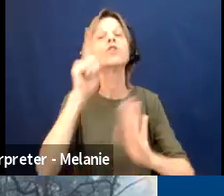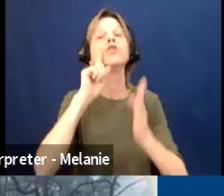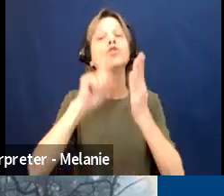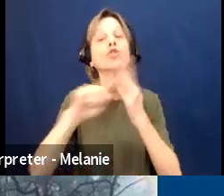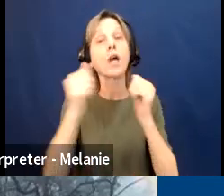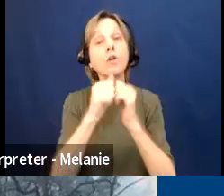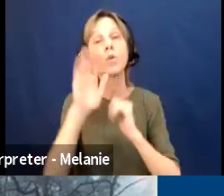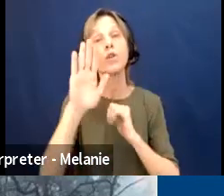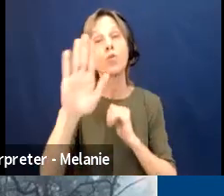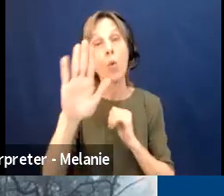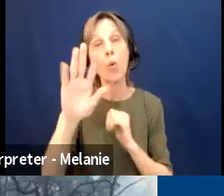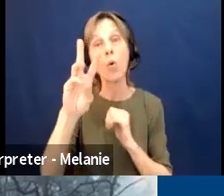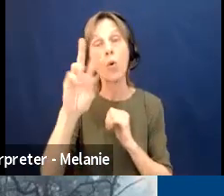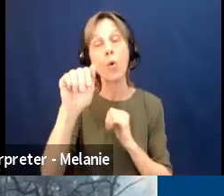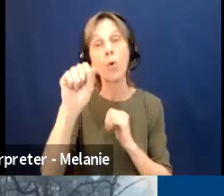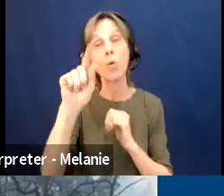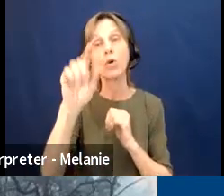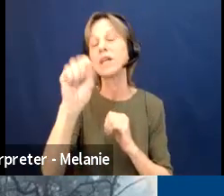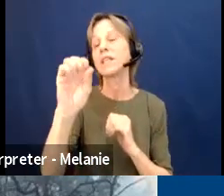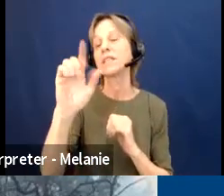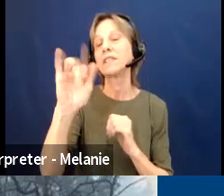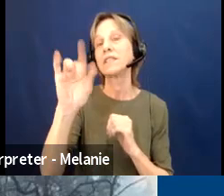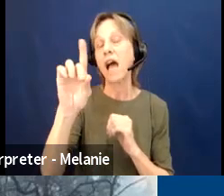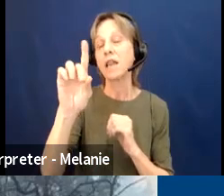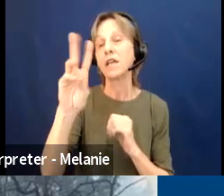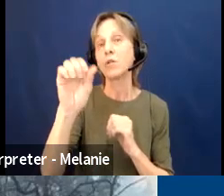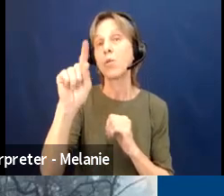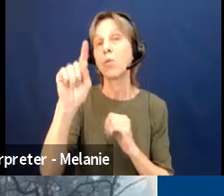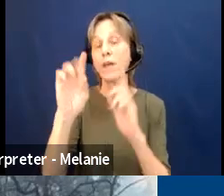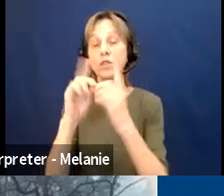department it may not be called solid waste might be called landfill find out what the requirements